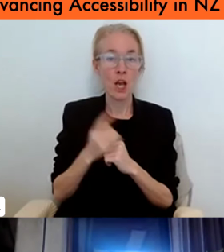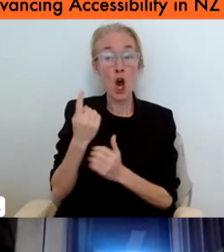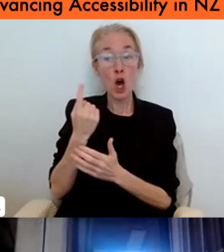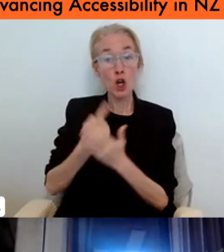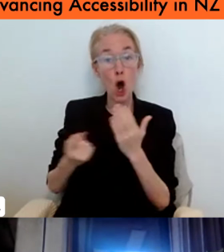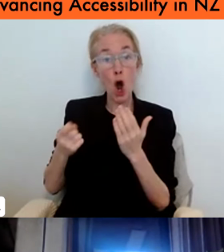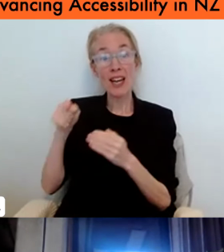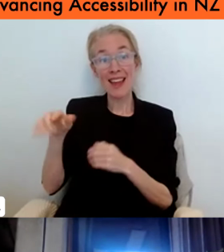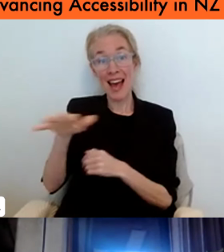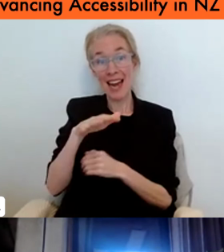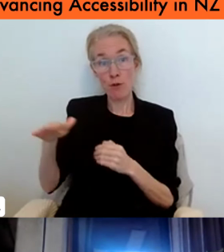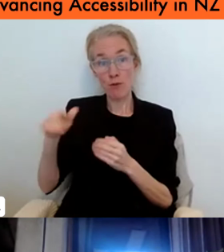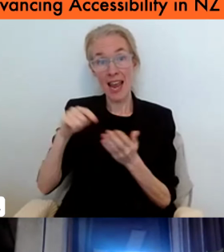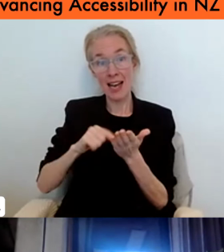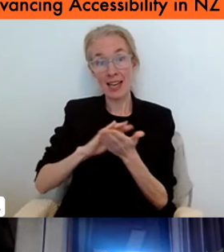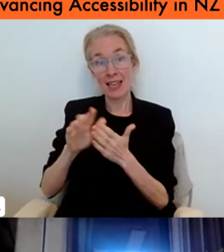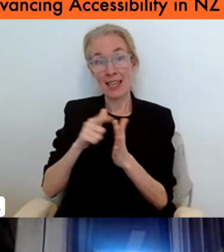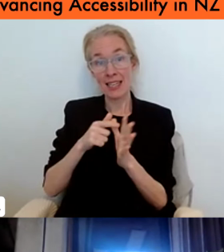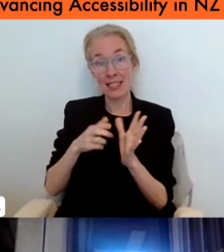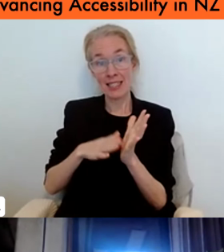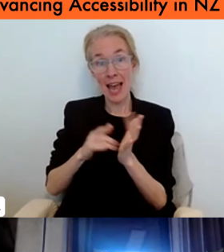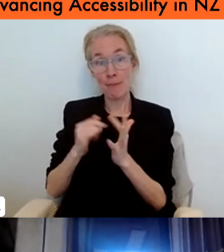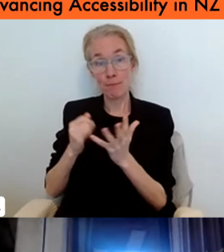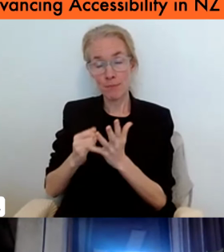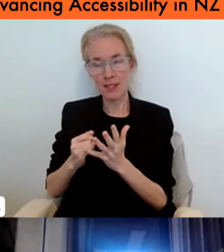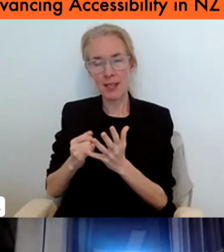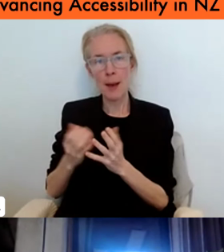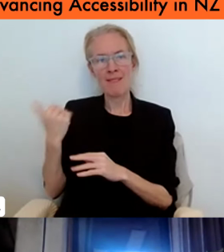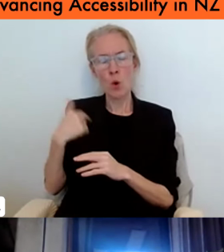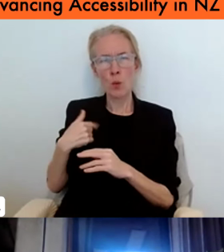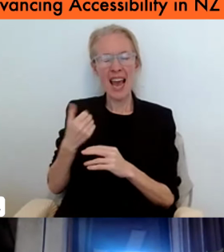questions was can we force people to build accessible? Without legislation,